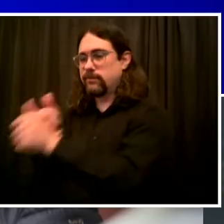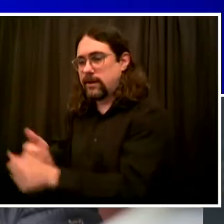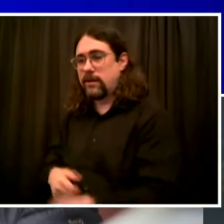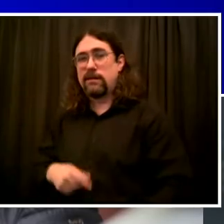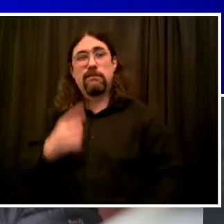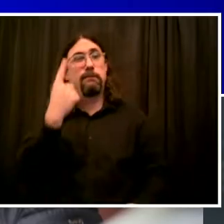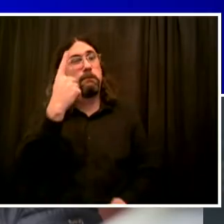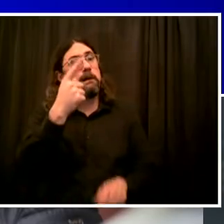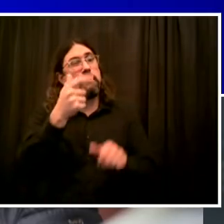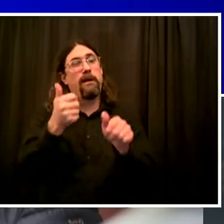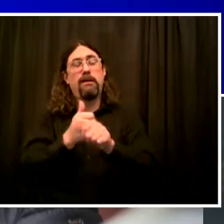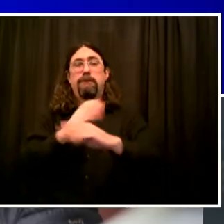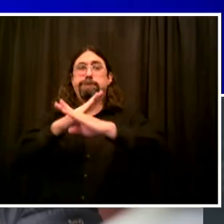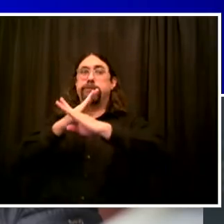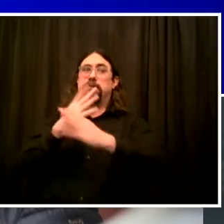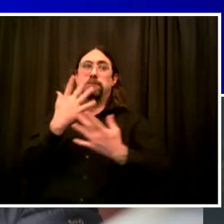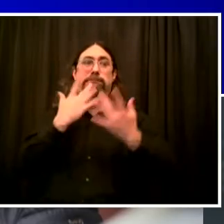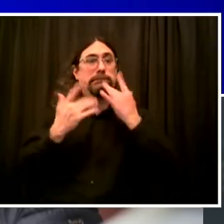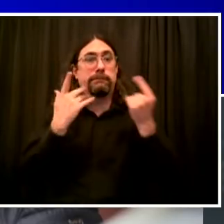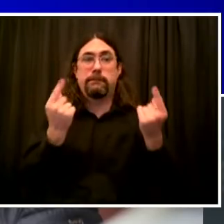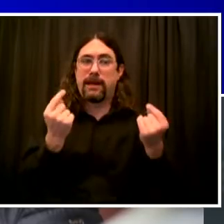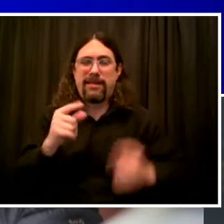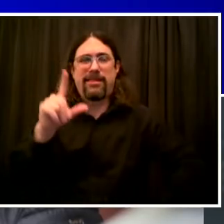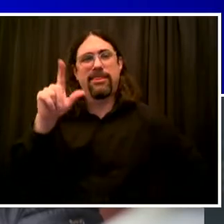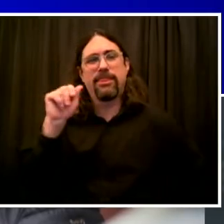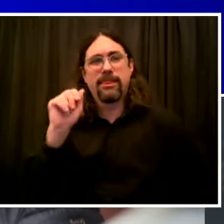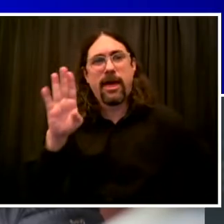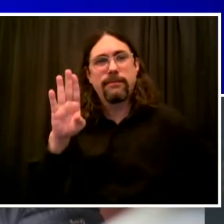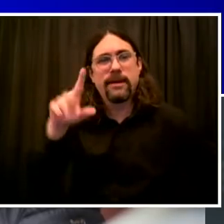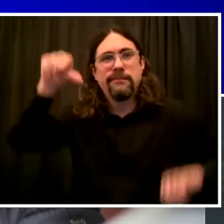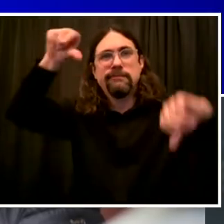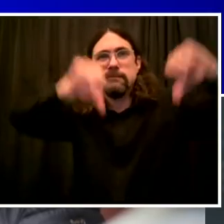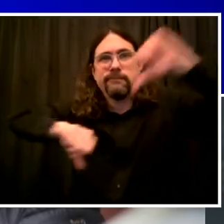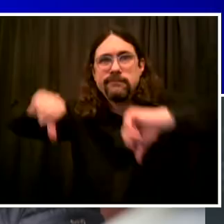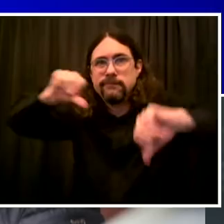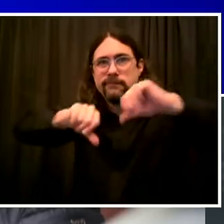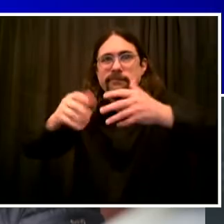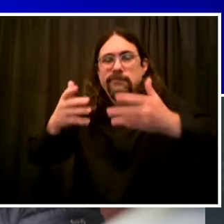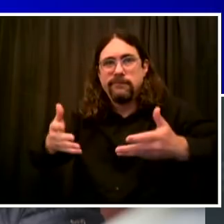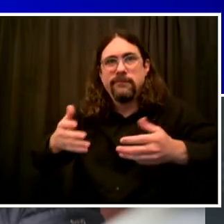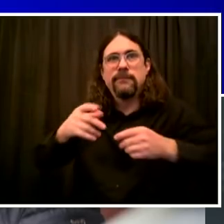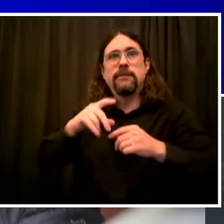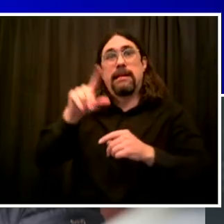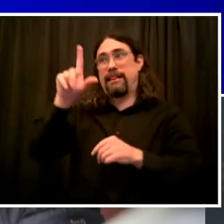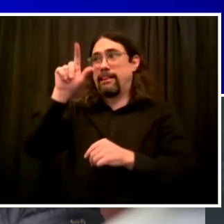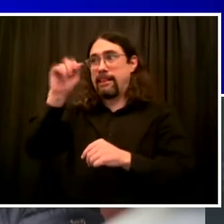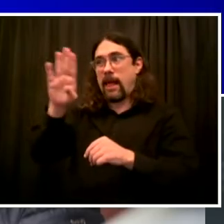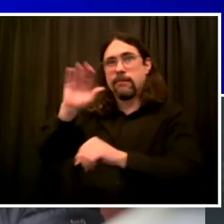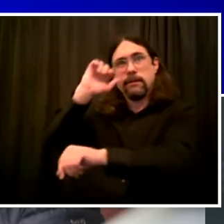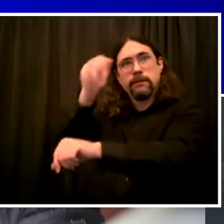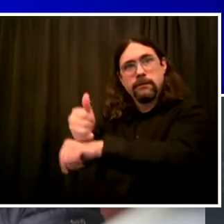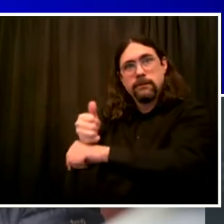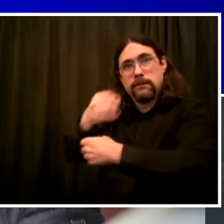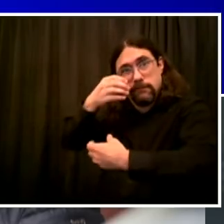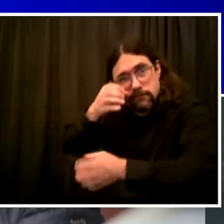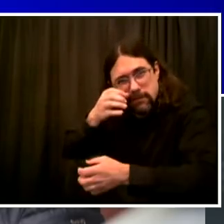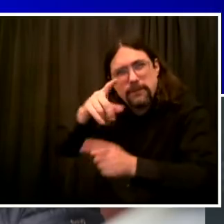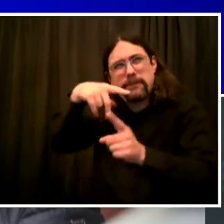GOVERNMENT TO ESTP AUPNDHE T LABS AND PUSH HARD TO GET THE LABS, HET EQUIPMENT, T HE REAGENTS THEY NEDE, UTB A LLTHE OTHER PIECES ARE